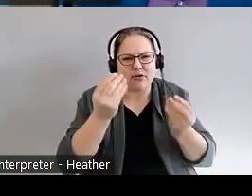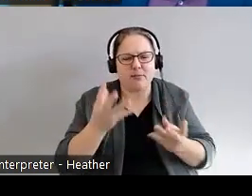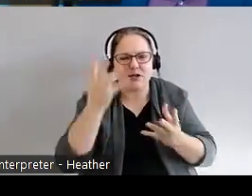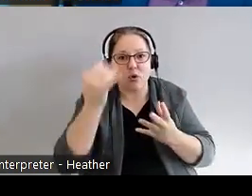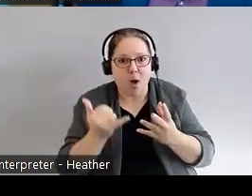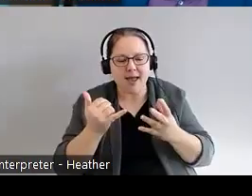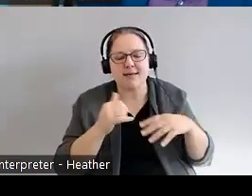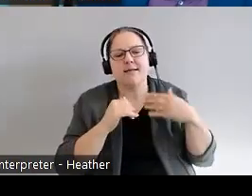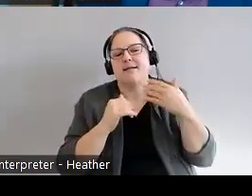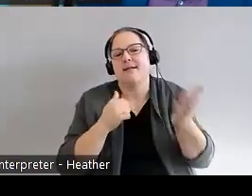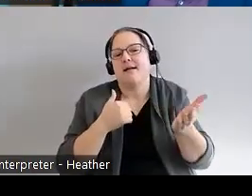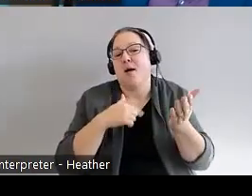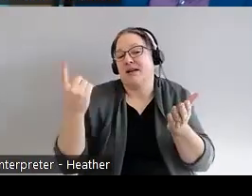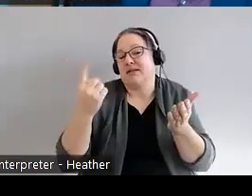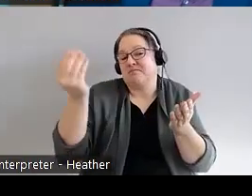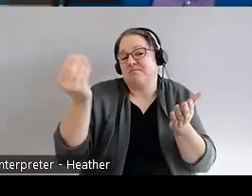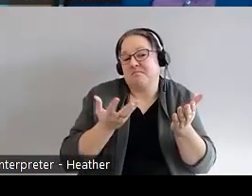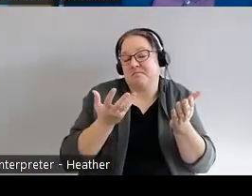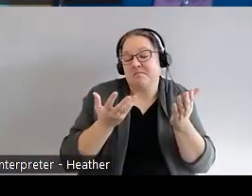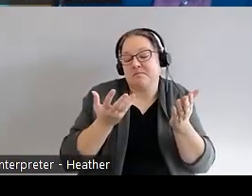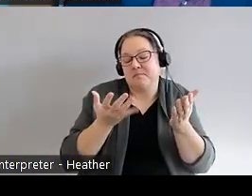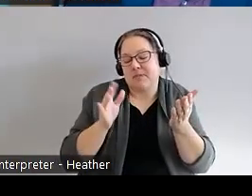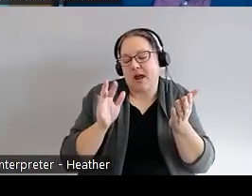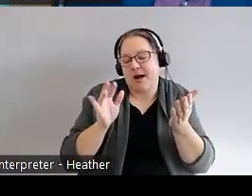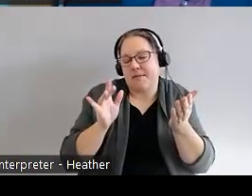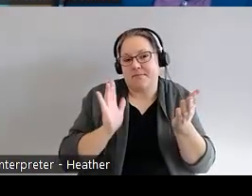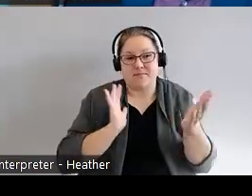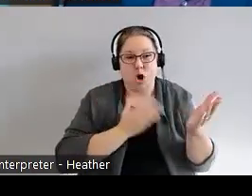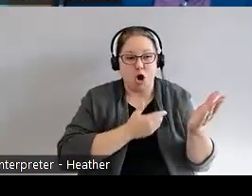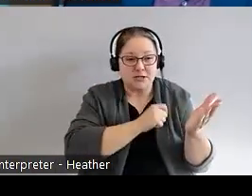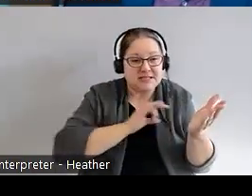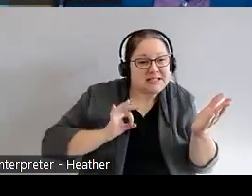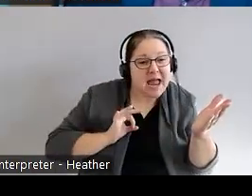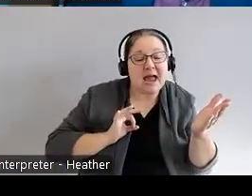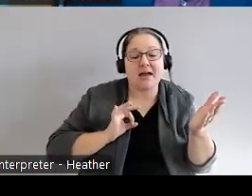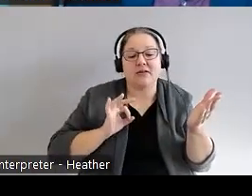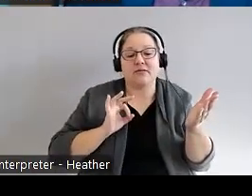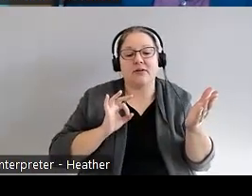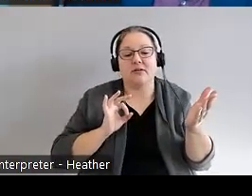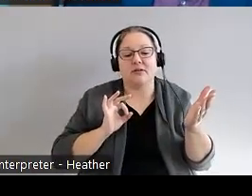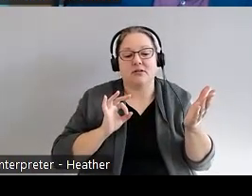uh by uh some of um our staff members and some of our nursing leaders that these numbers are